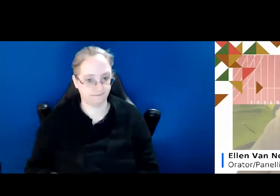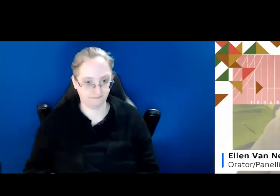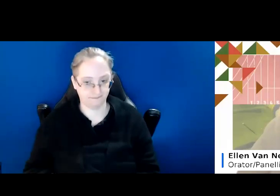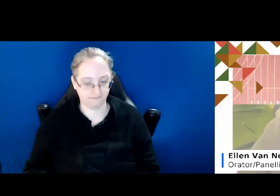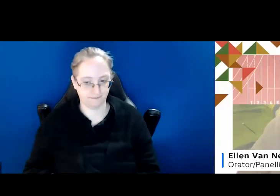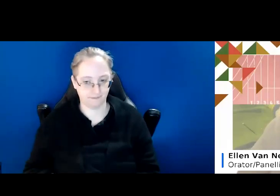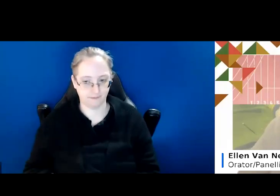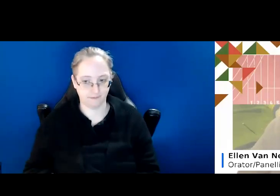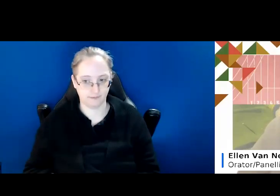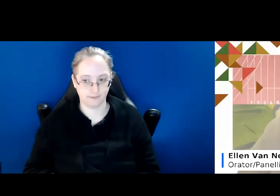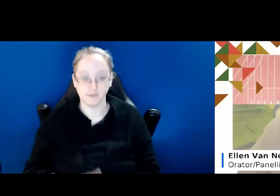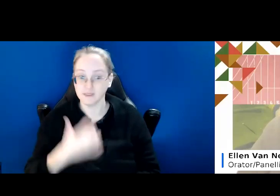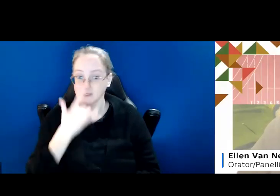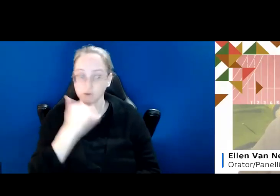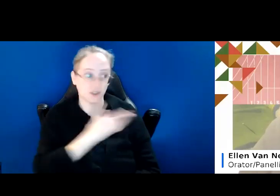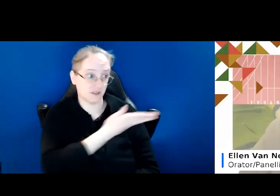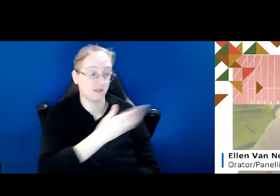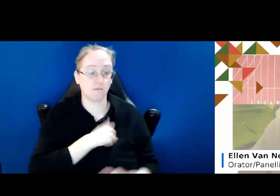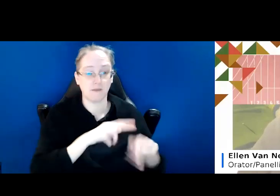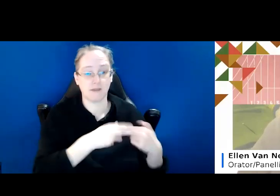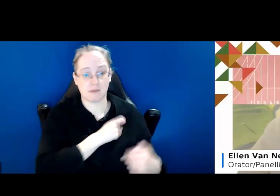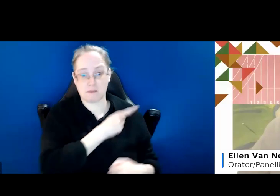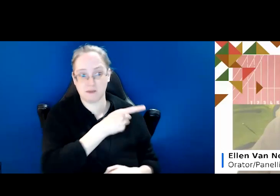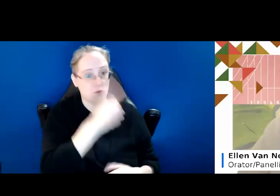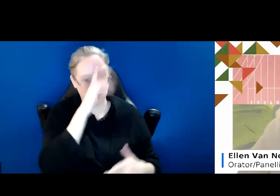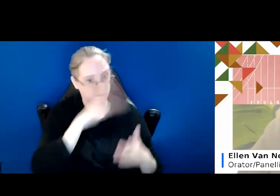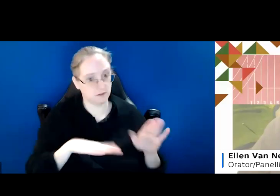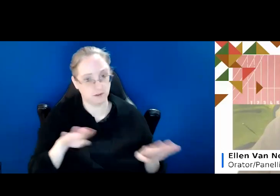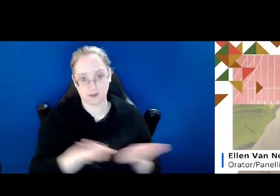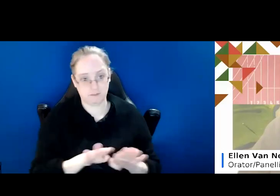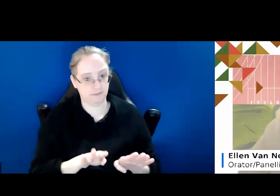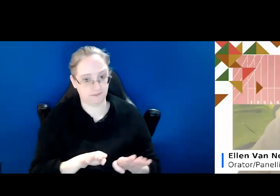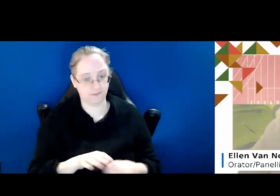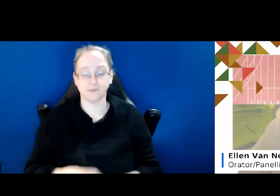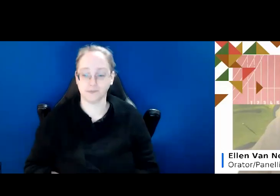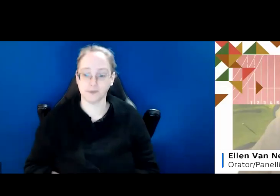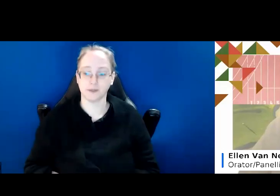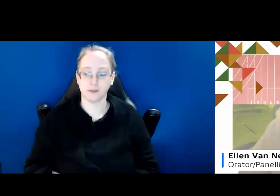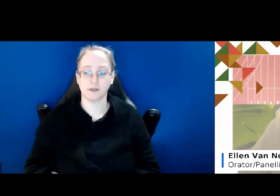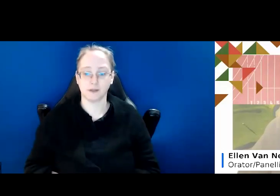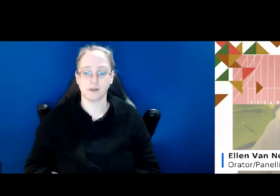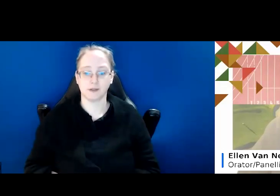what many of my relatives also experienced. Other people constantly remind you